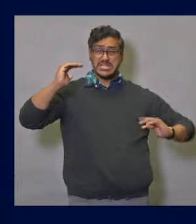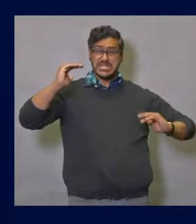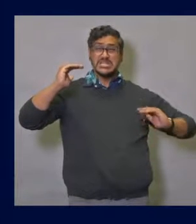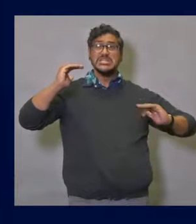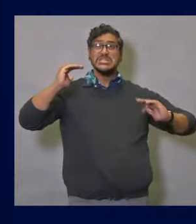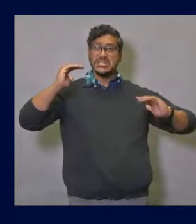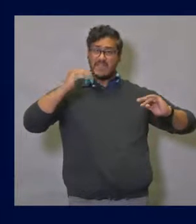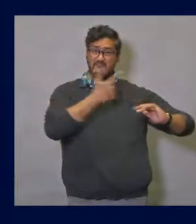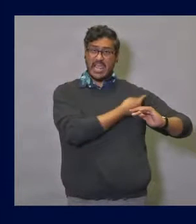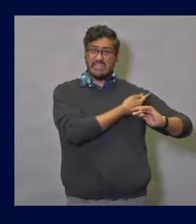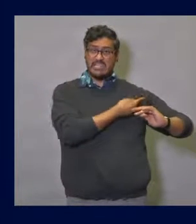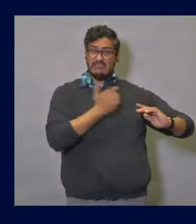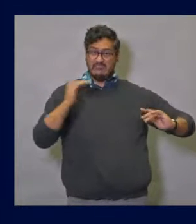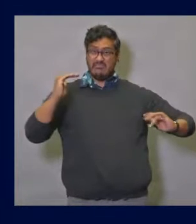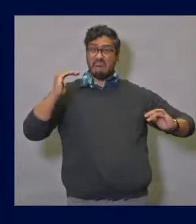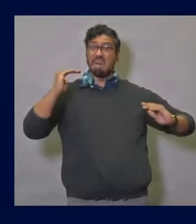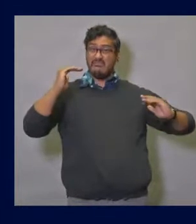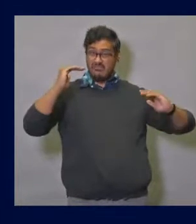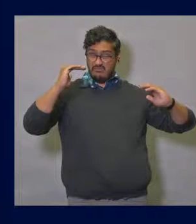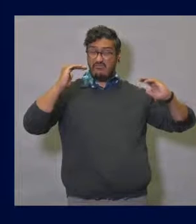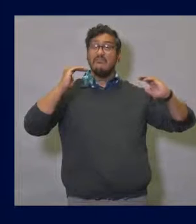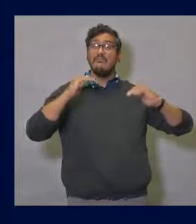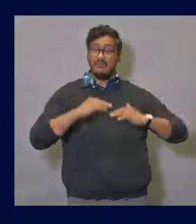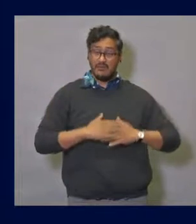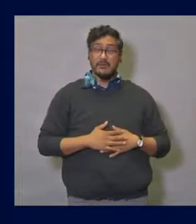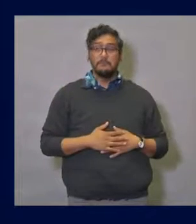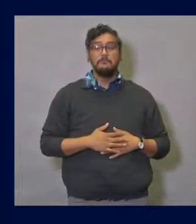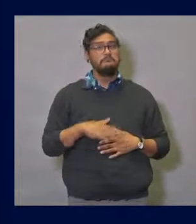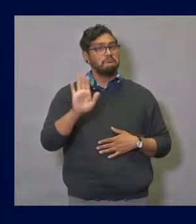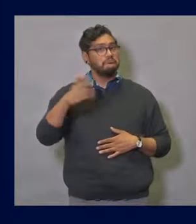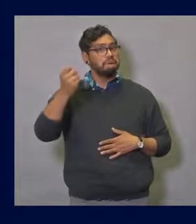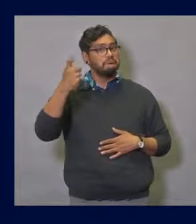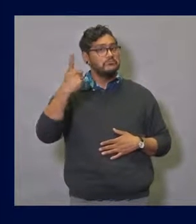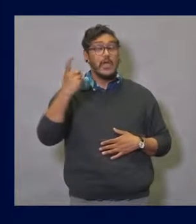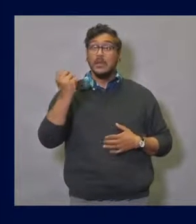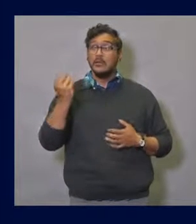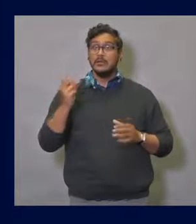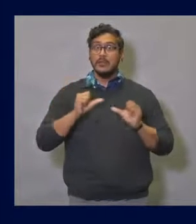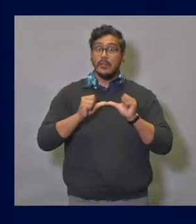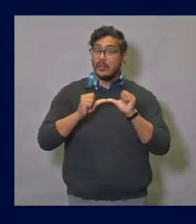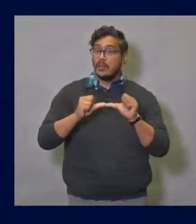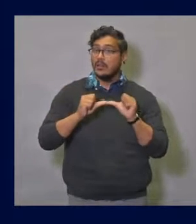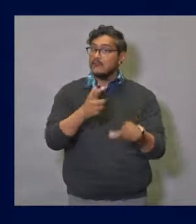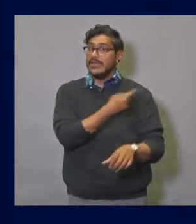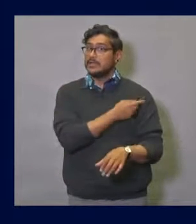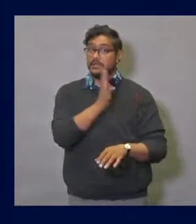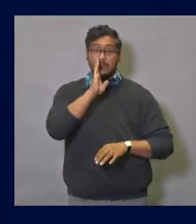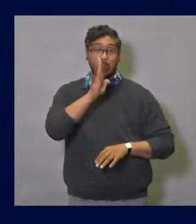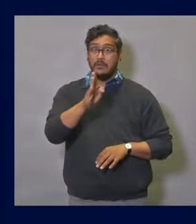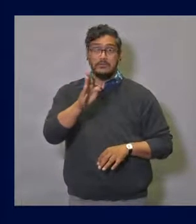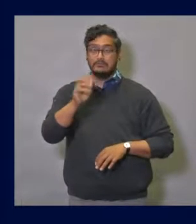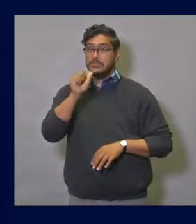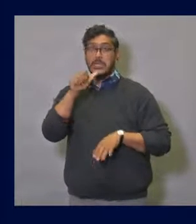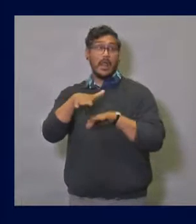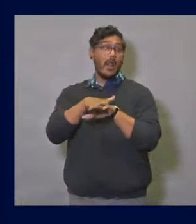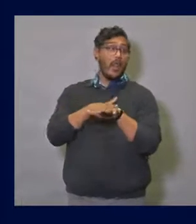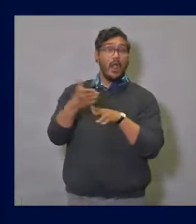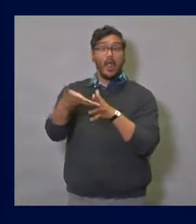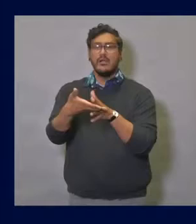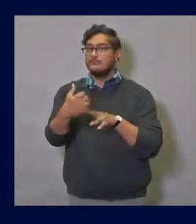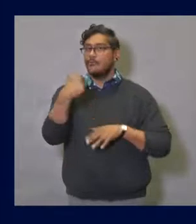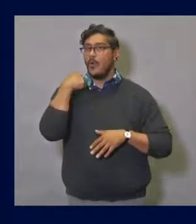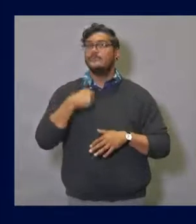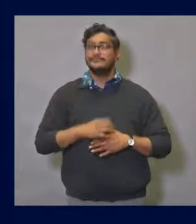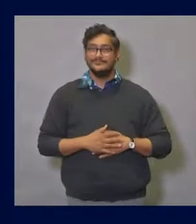ADMINISTRACIÓN DE VACUNAS,